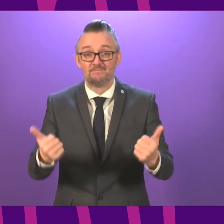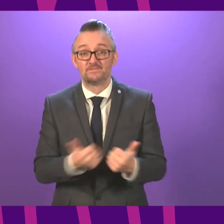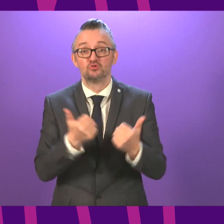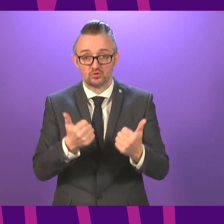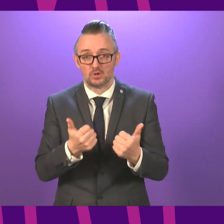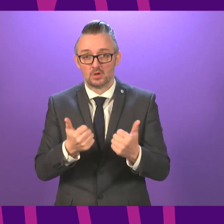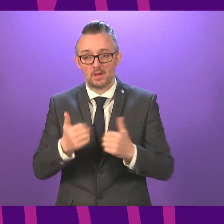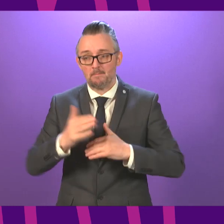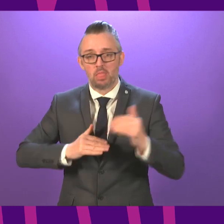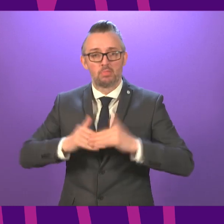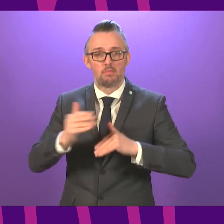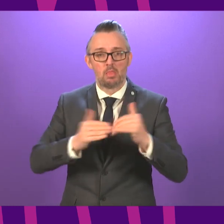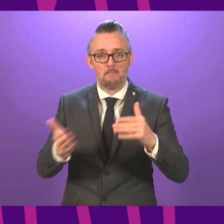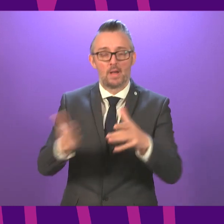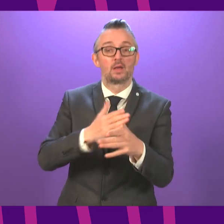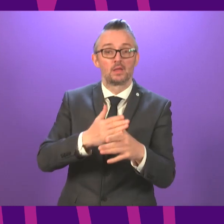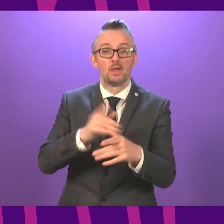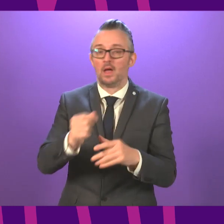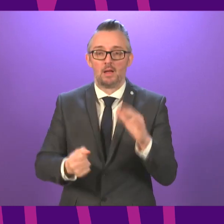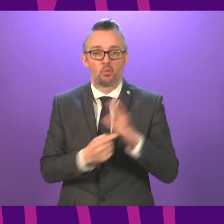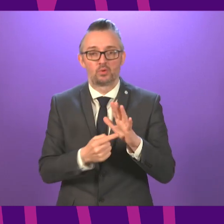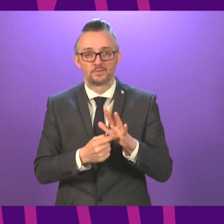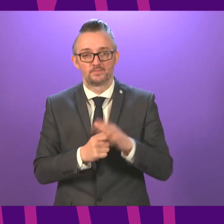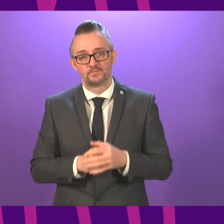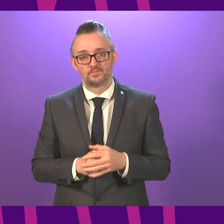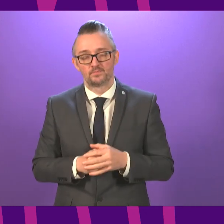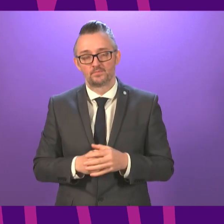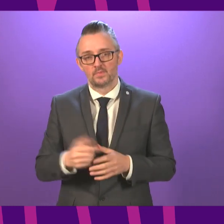talk about advantages, but there are things that we should be talking about doing—and are talking